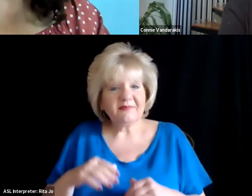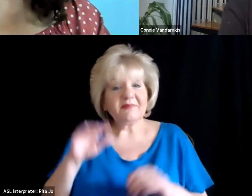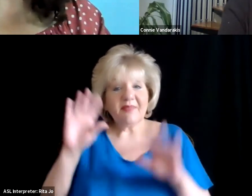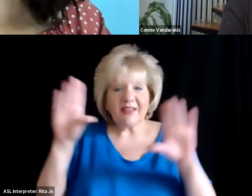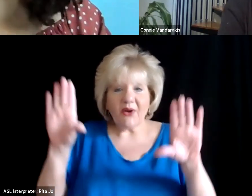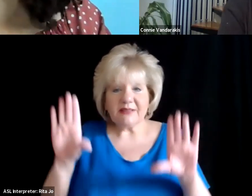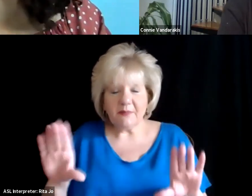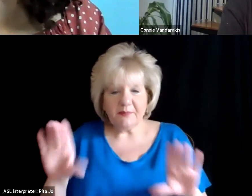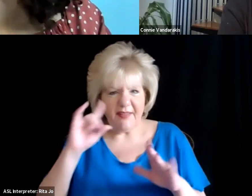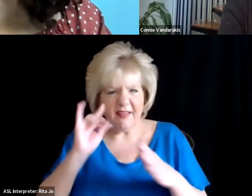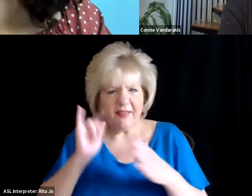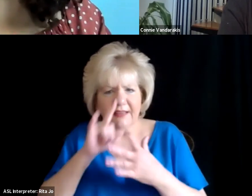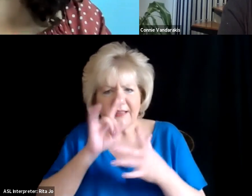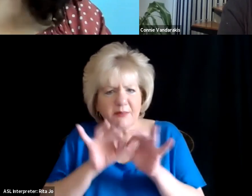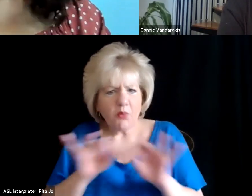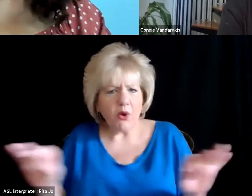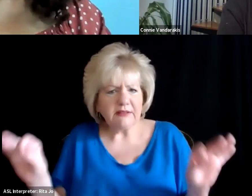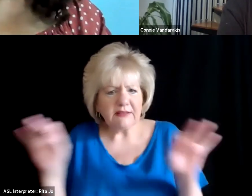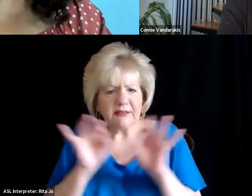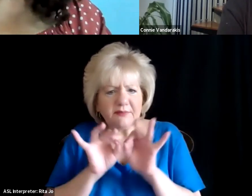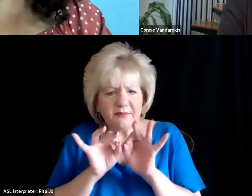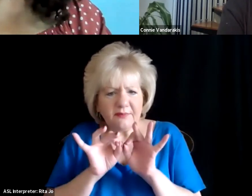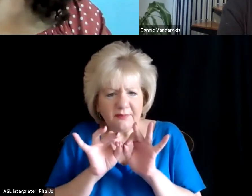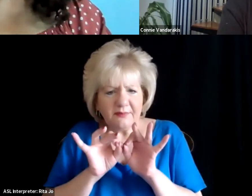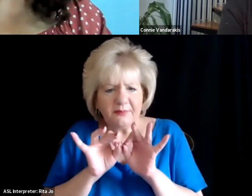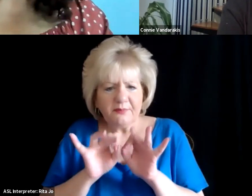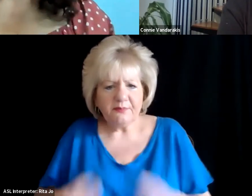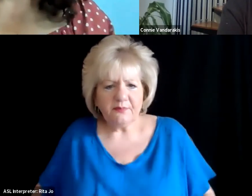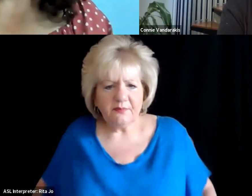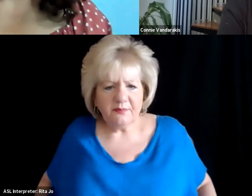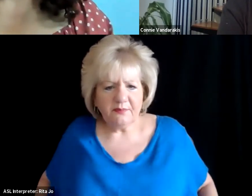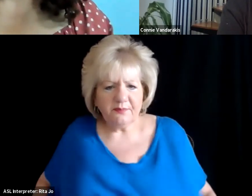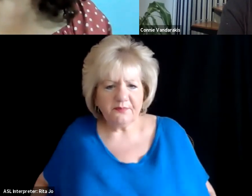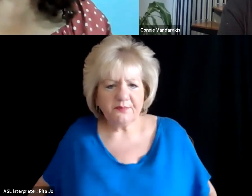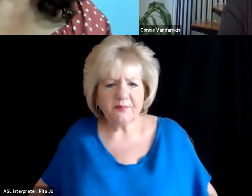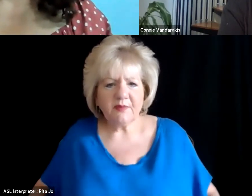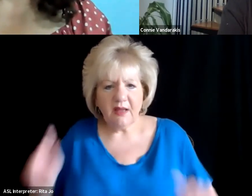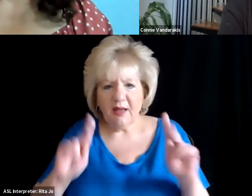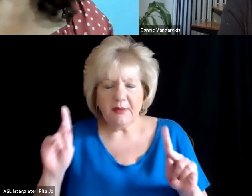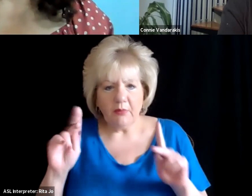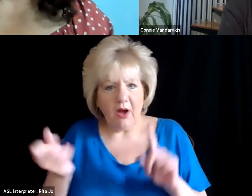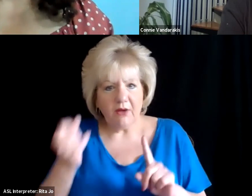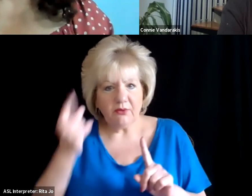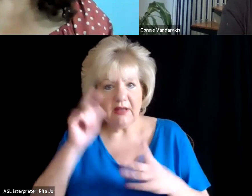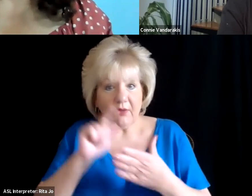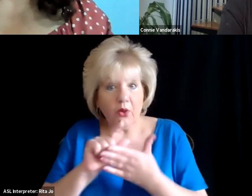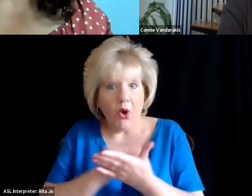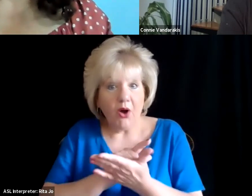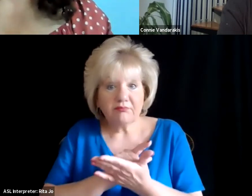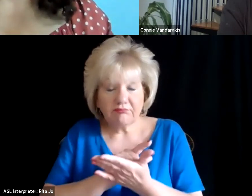important that, you know, people understand the law of what is